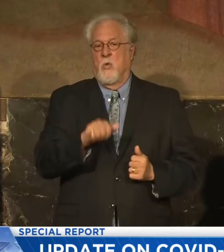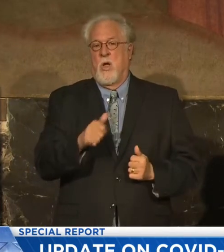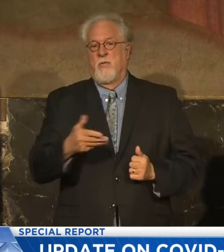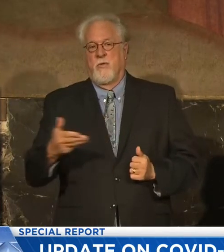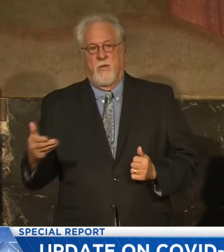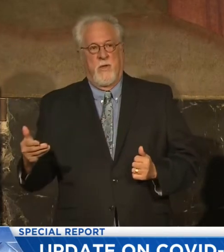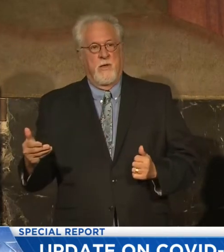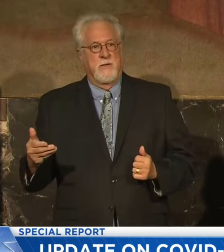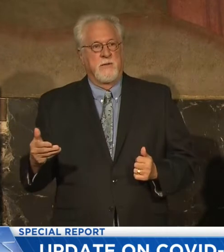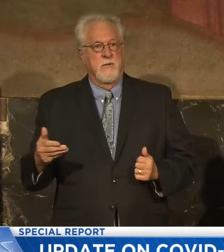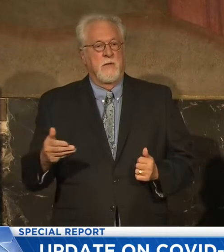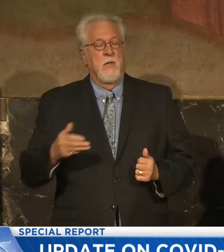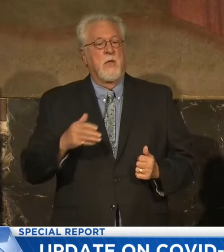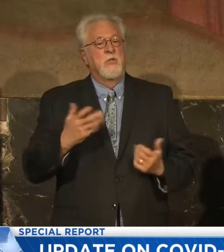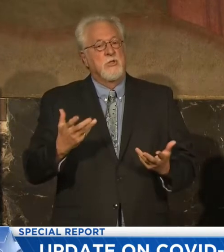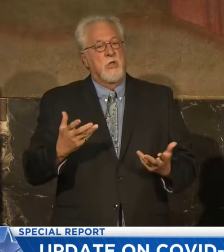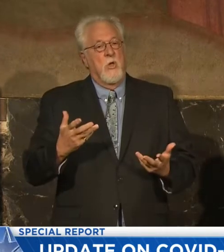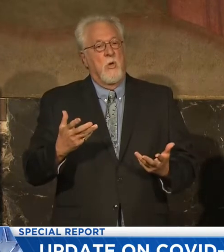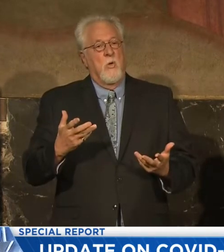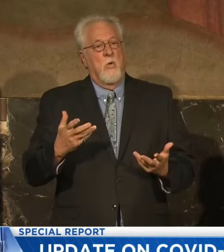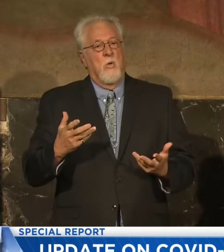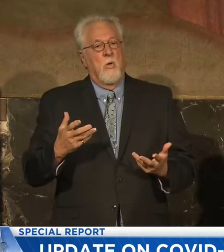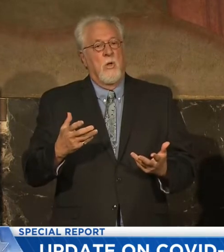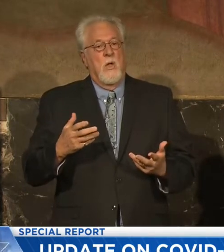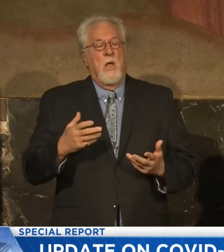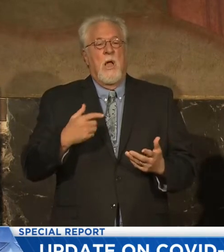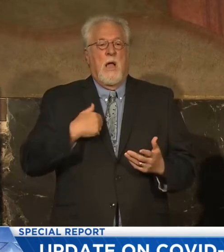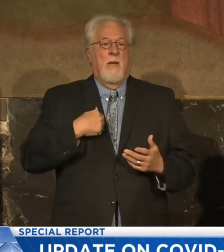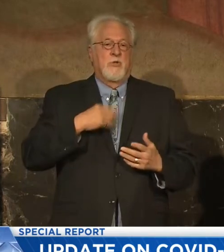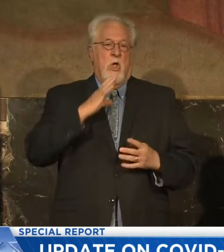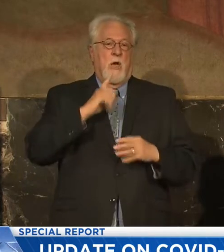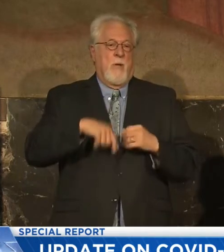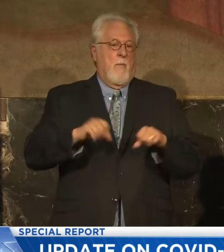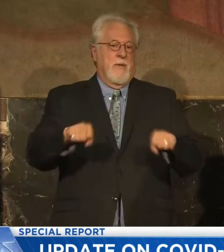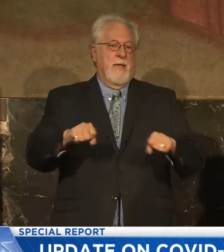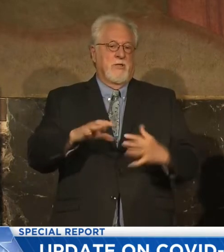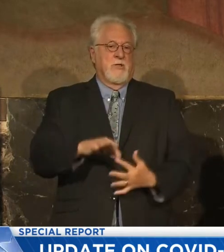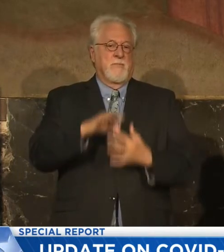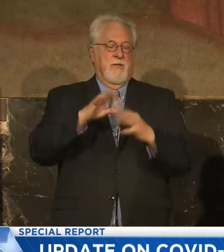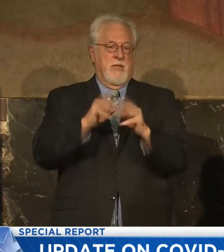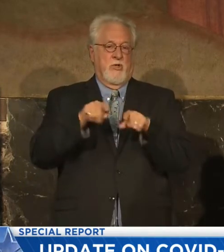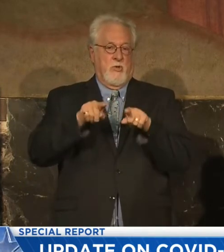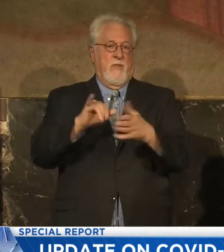WHATEVER CONGRESS DOES BETWEEN NOW AND THEN. AND THEN WE COULD ADJUST THE